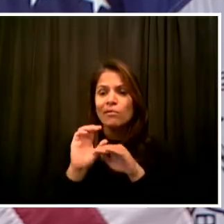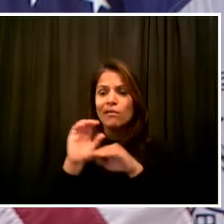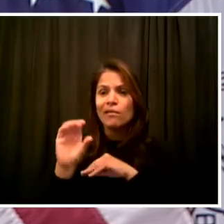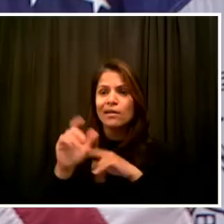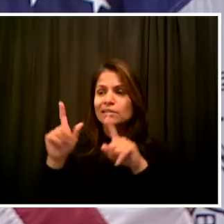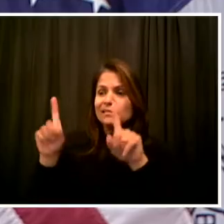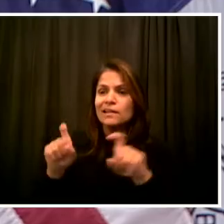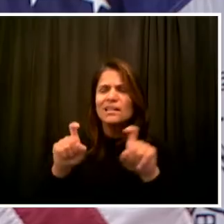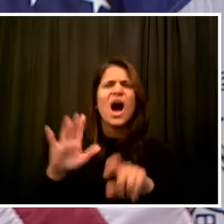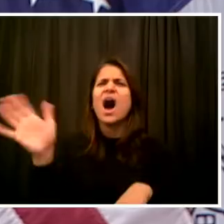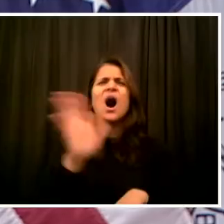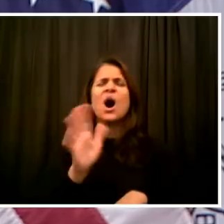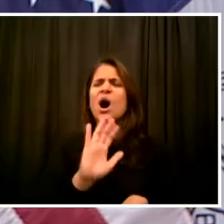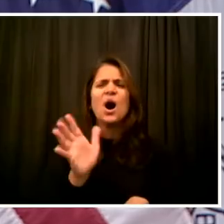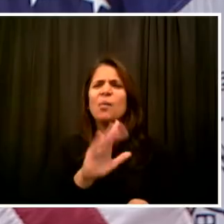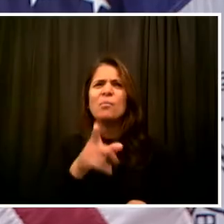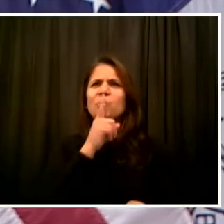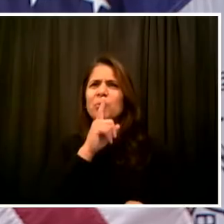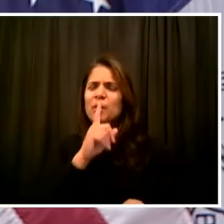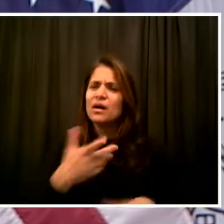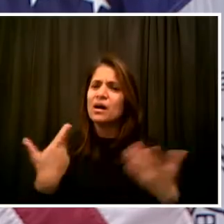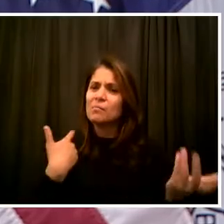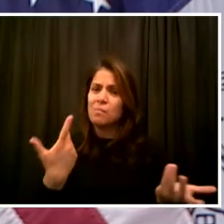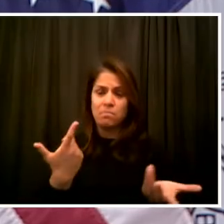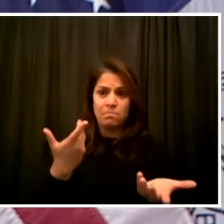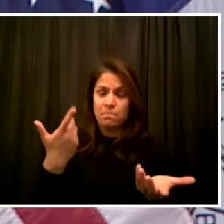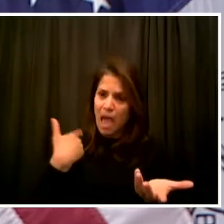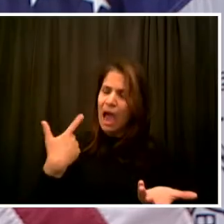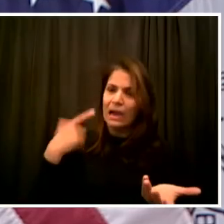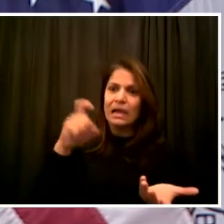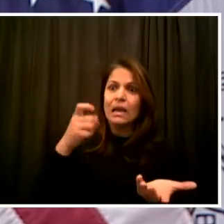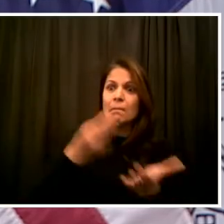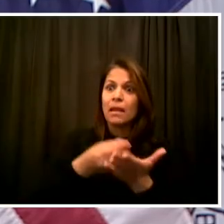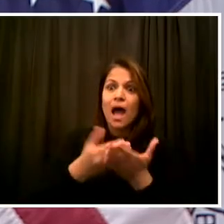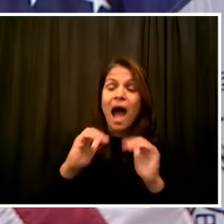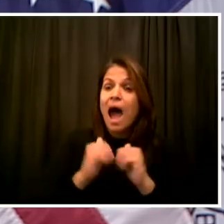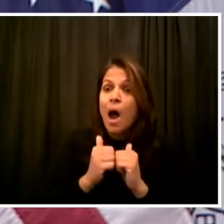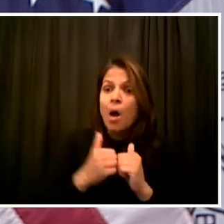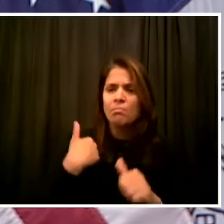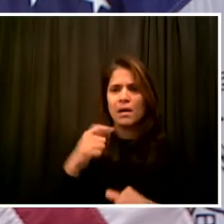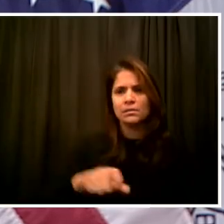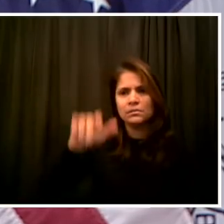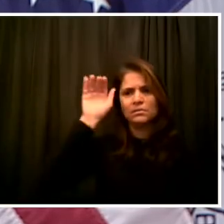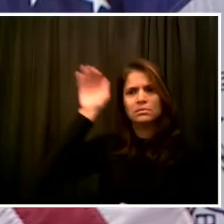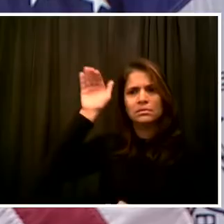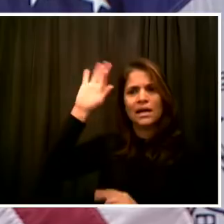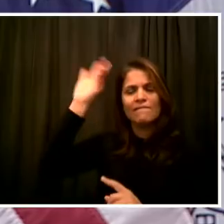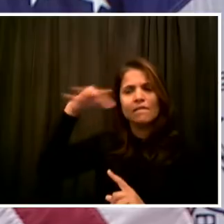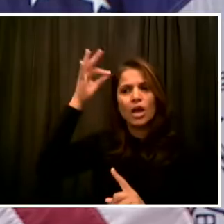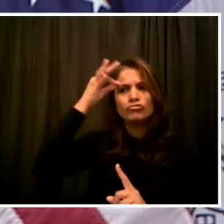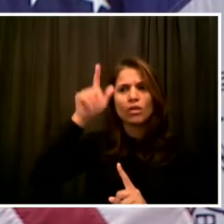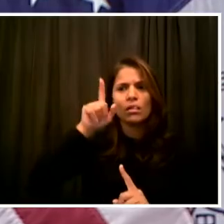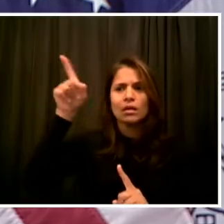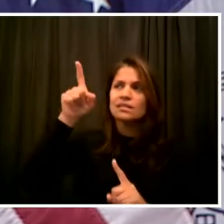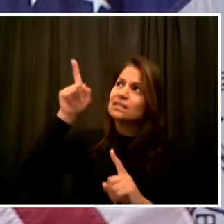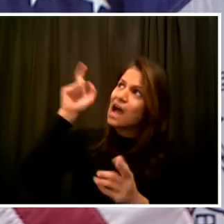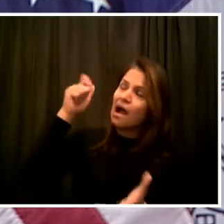DRUTHERS E'WD BE AT HUNDREDS OF THOUSANDS A DAY. I CAN'T GET THERE WITHOUT THE